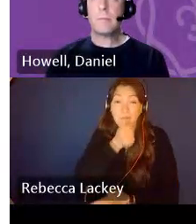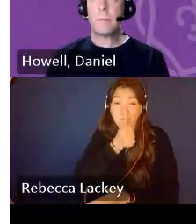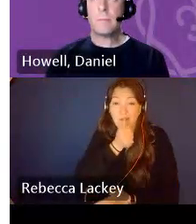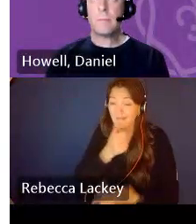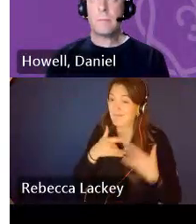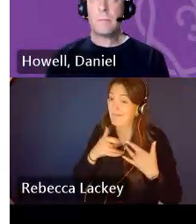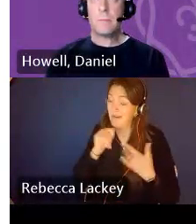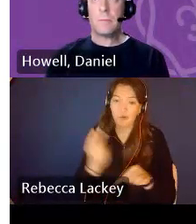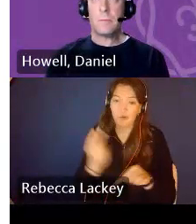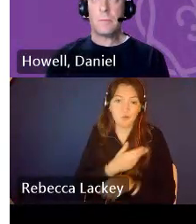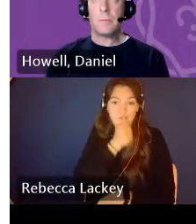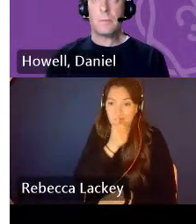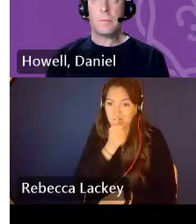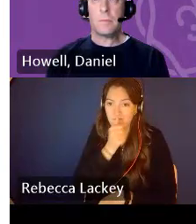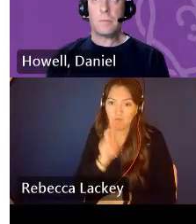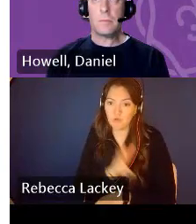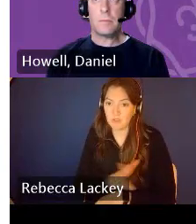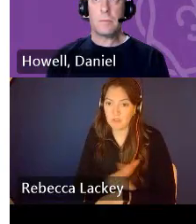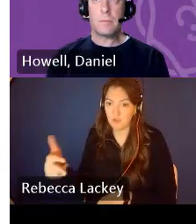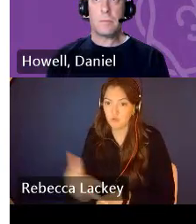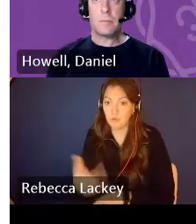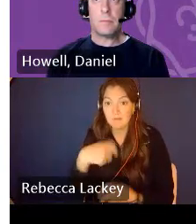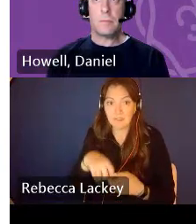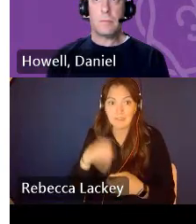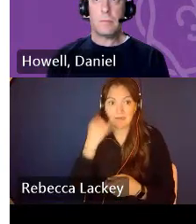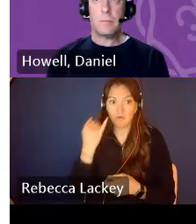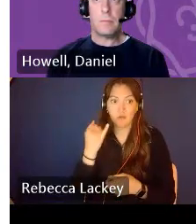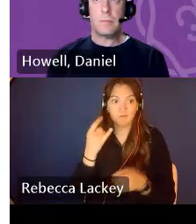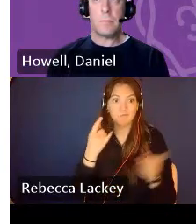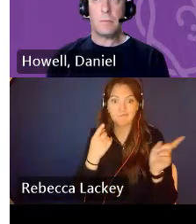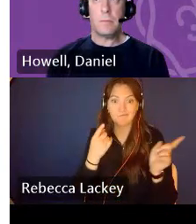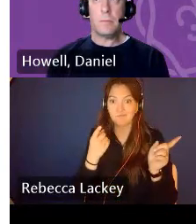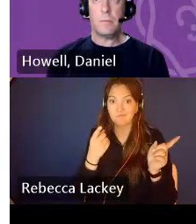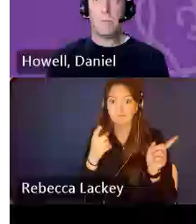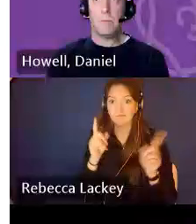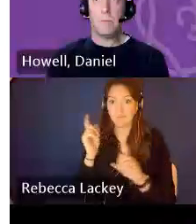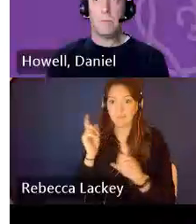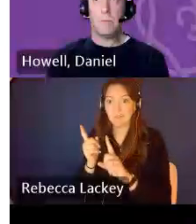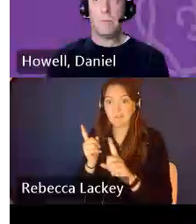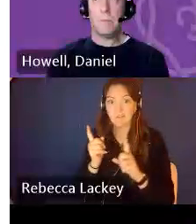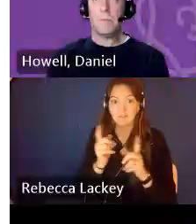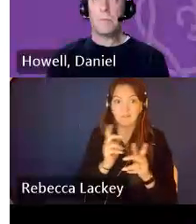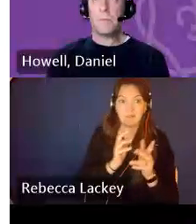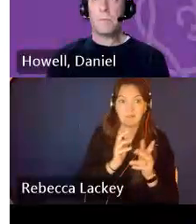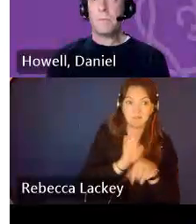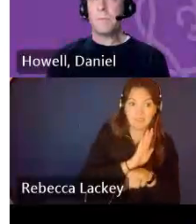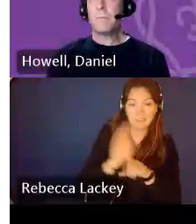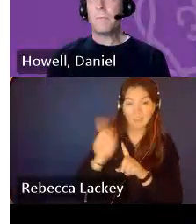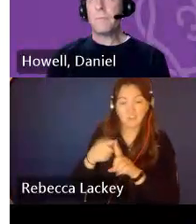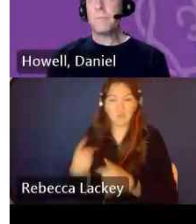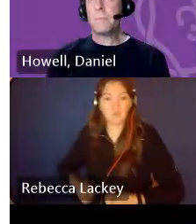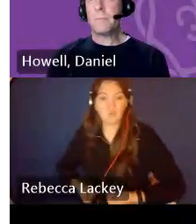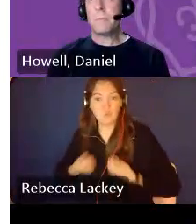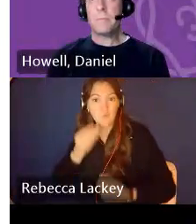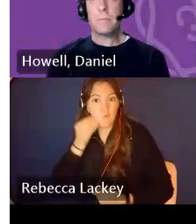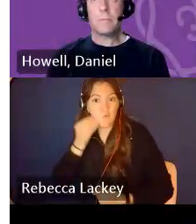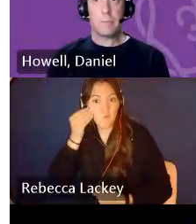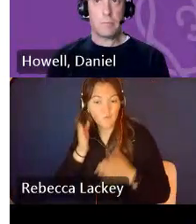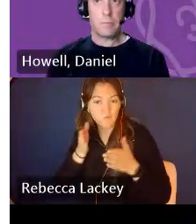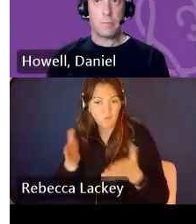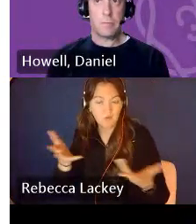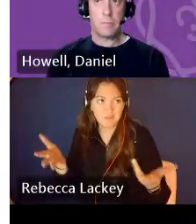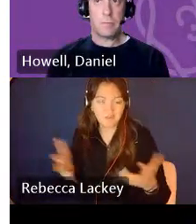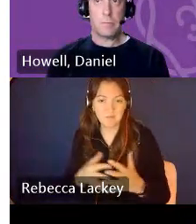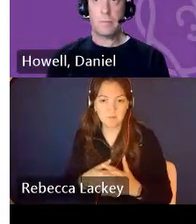roads for detours, especially for quite arterial roadways to residential roadways.